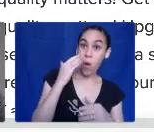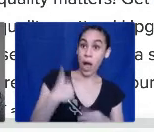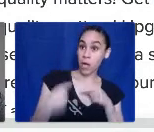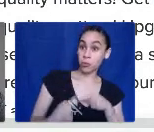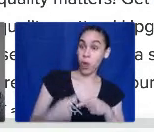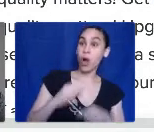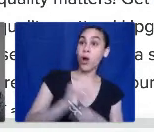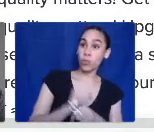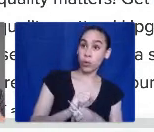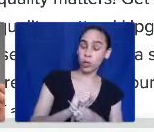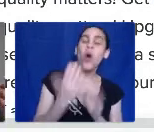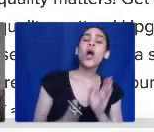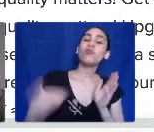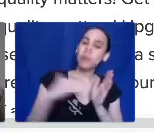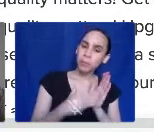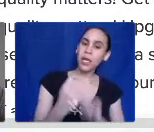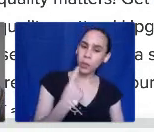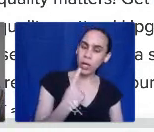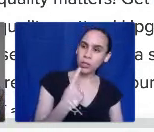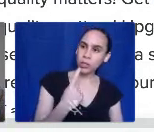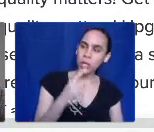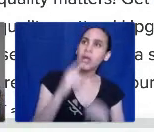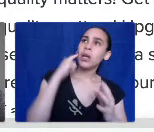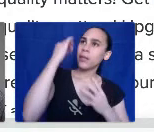turn it around that gives you a few seconds to think and that makes you sound like such a